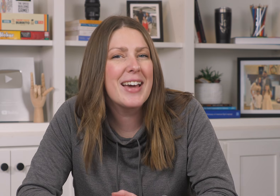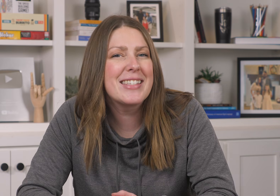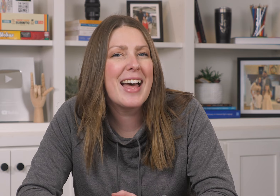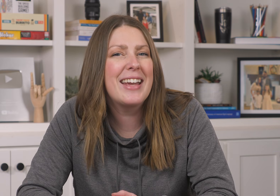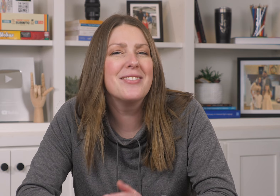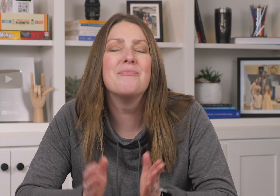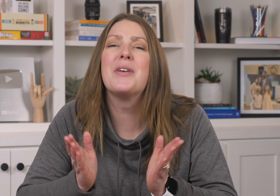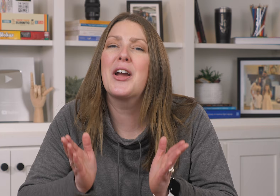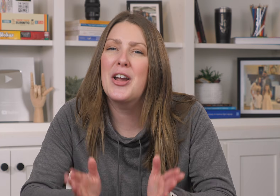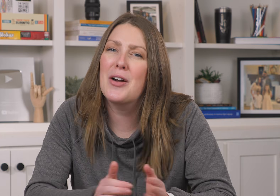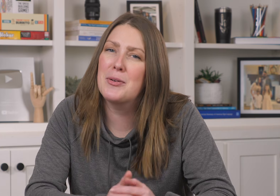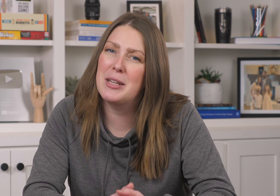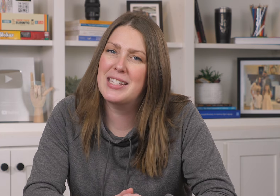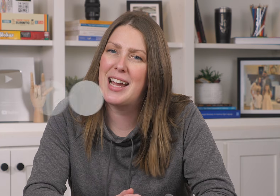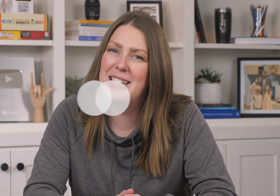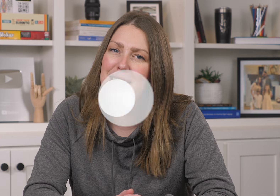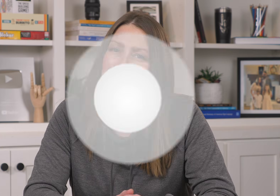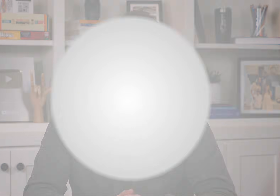how to sign government signs.